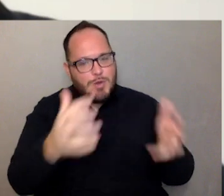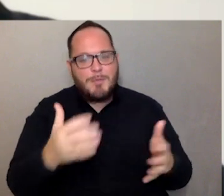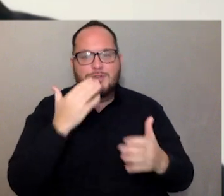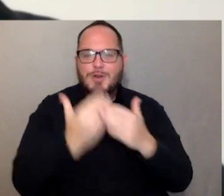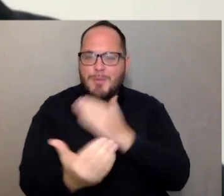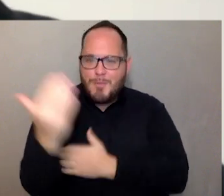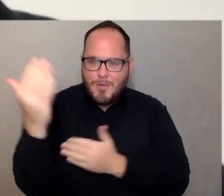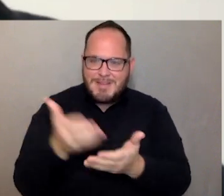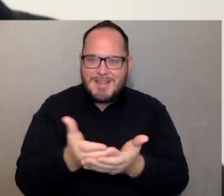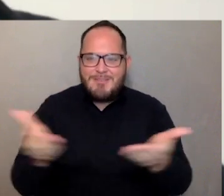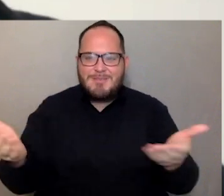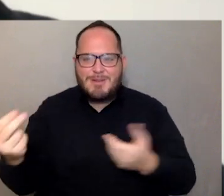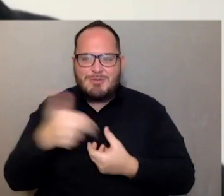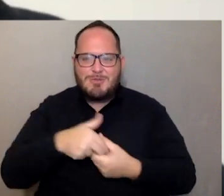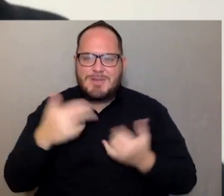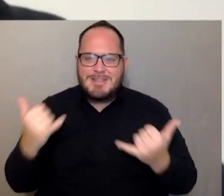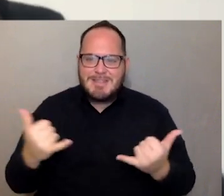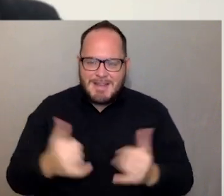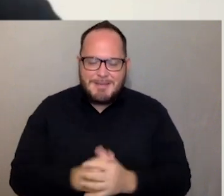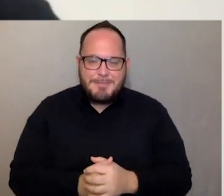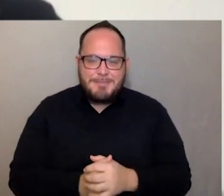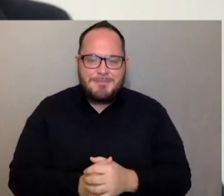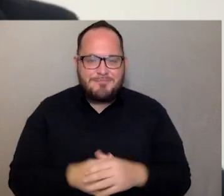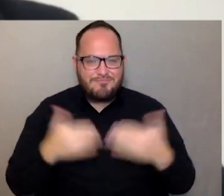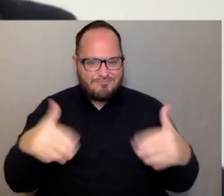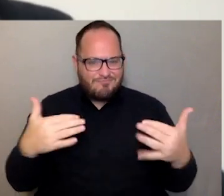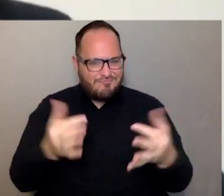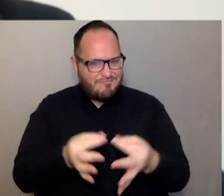IT'S AN IMPORTANT DAY BECAUSE FOR DECADES, OUR MIGRANT